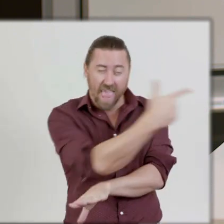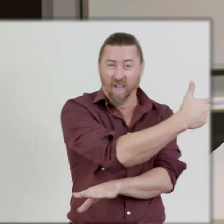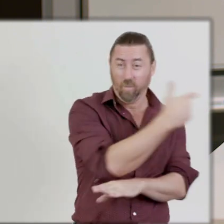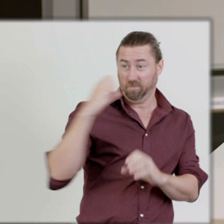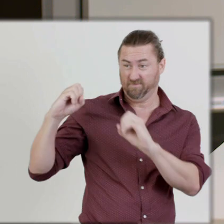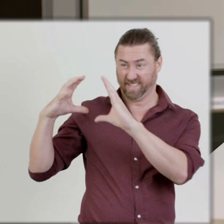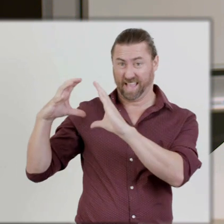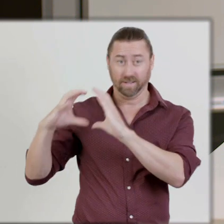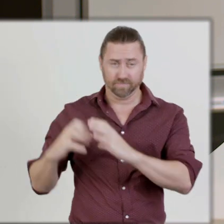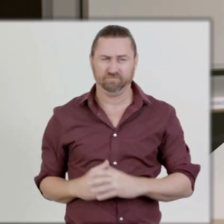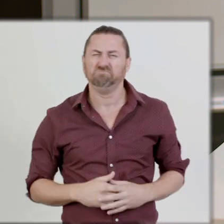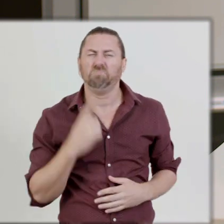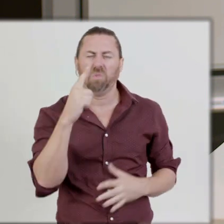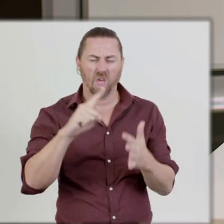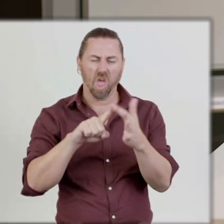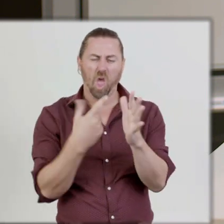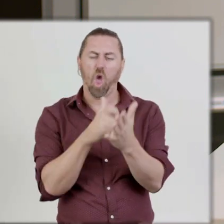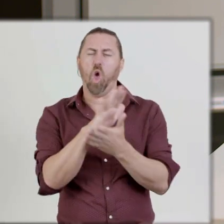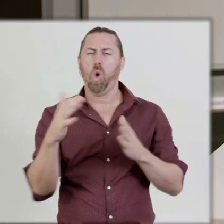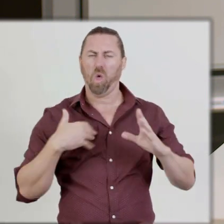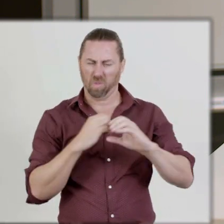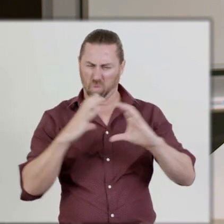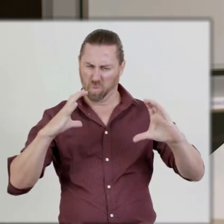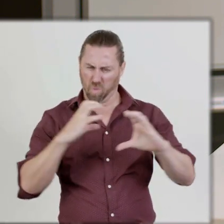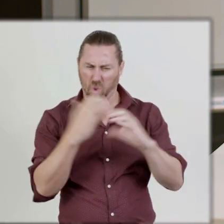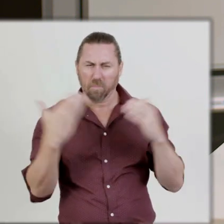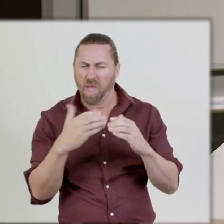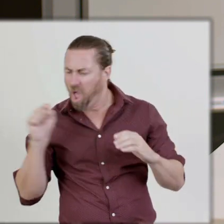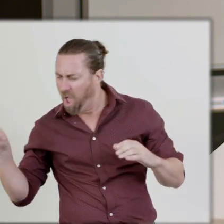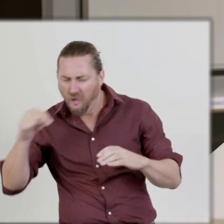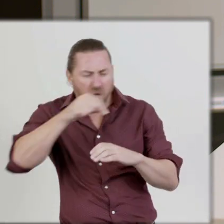Have you ever wondered how big Earth is, compared to the planets in our solar system?